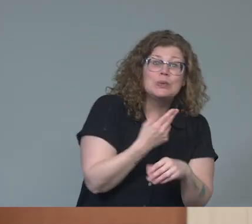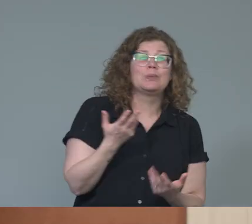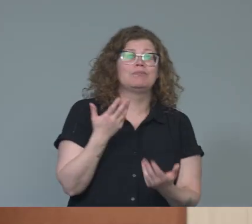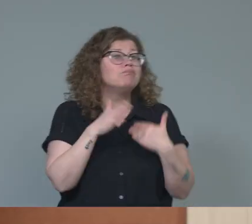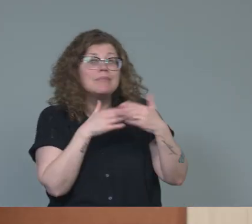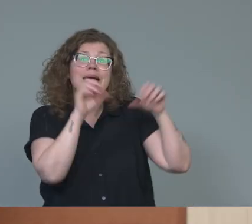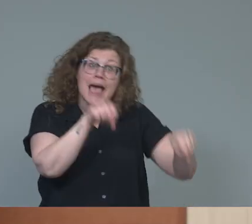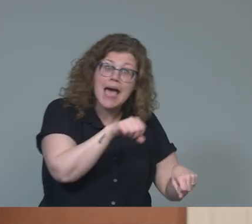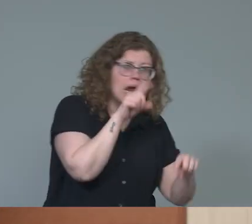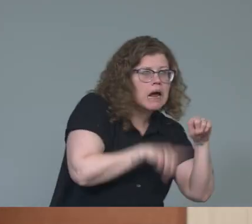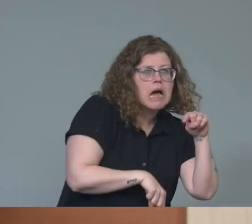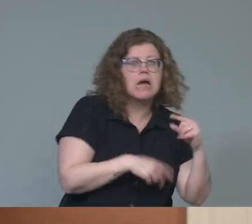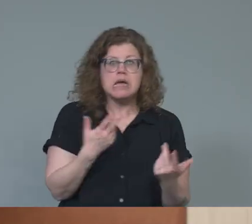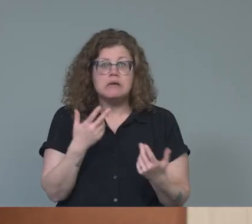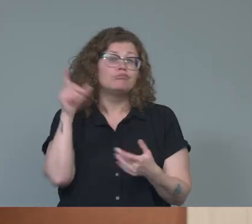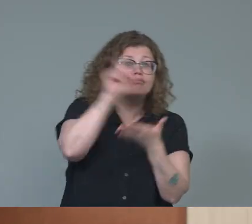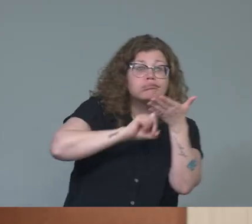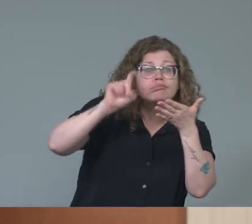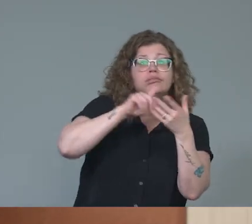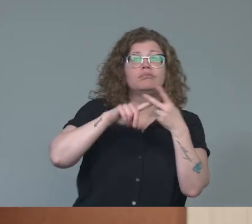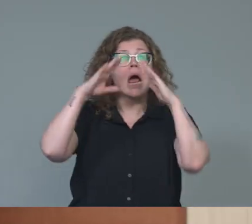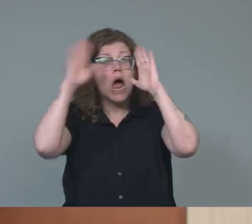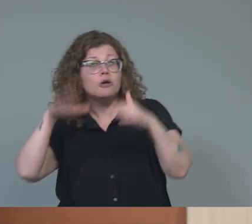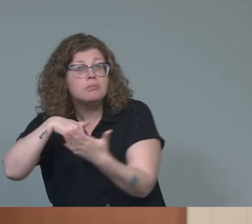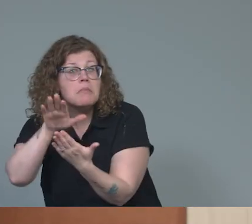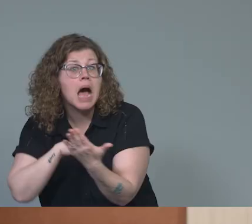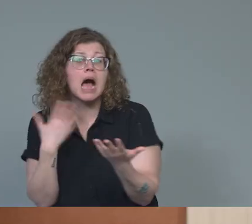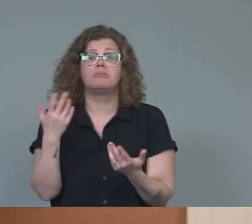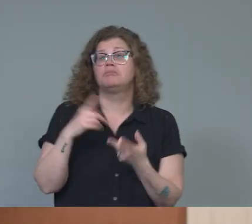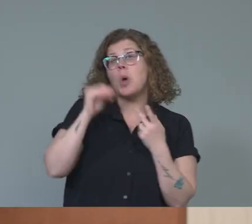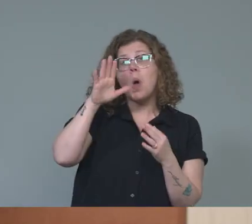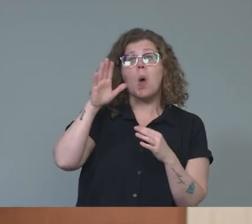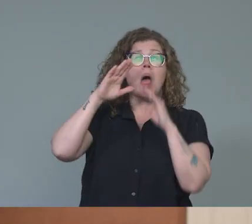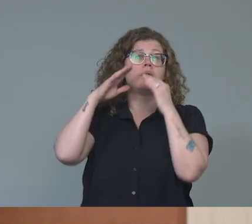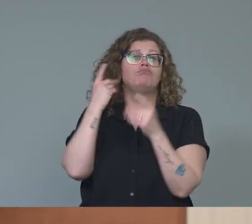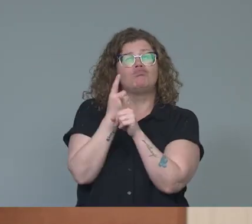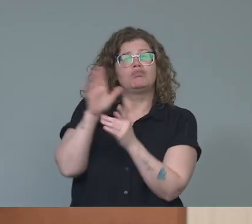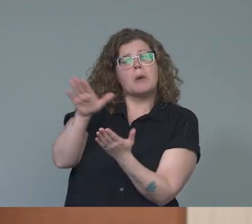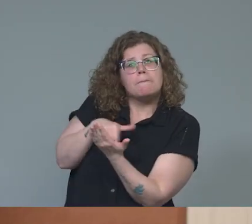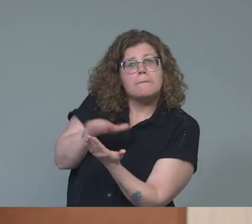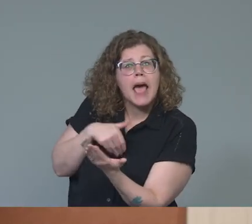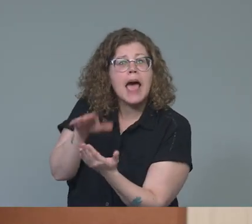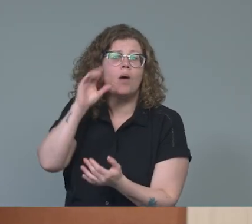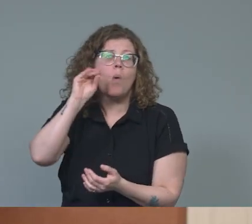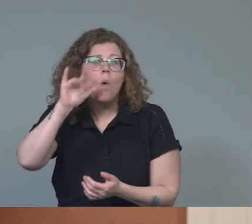to get into a much more rigorous, detailed design process. But even with the two-dimensional project, maybe where you're just applying